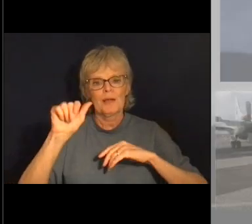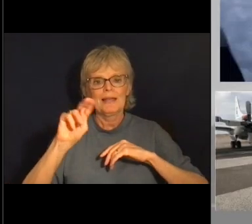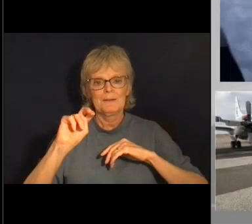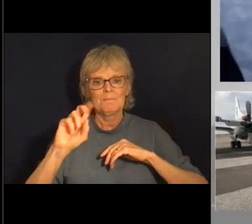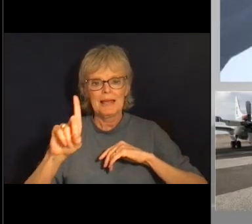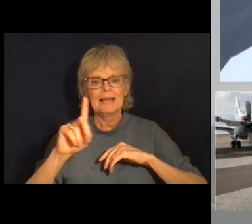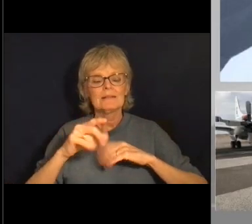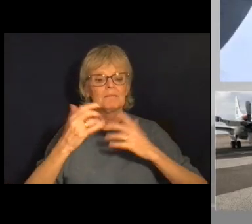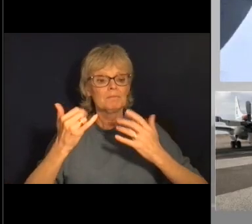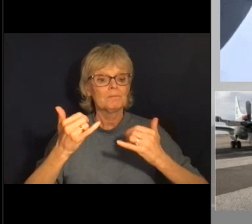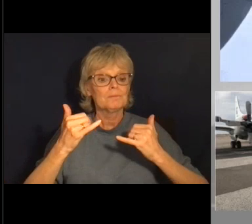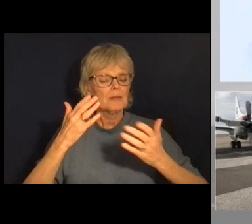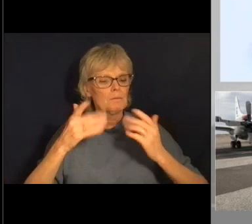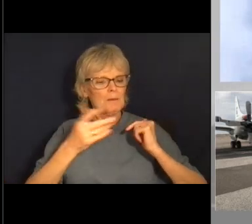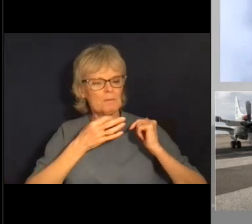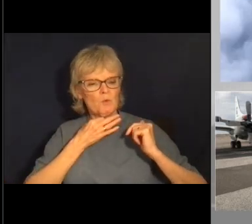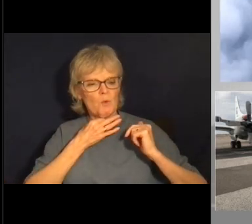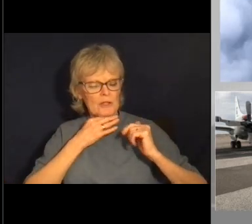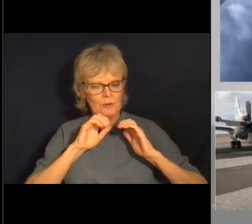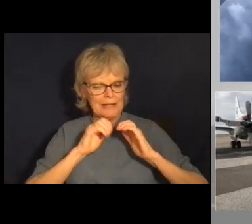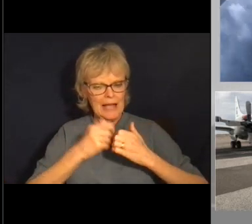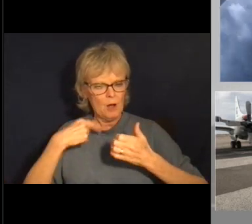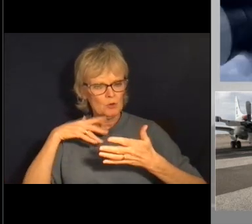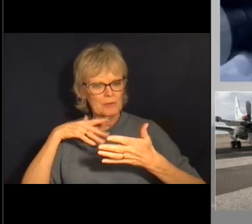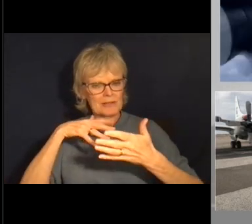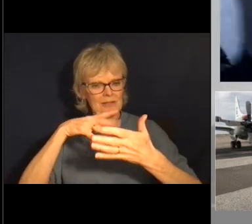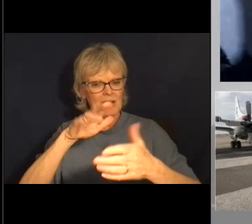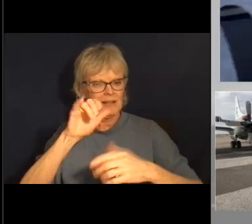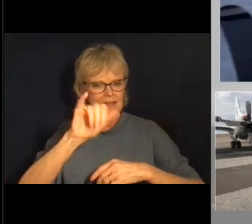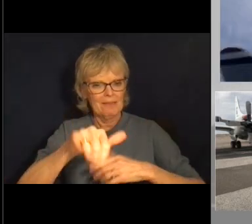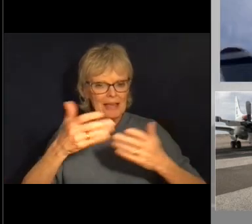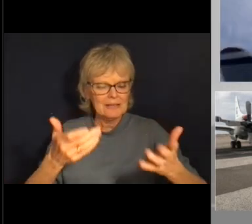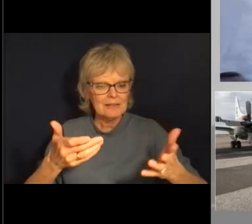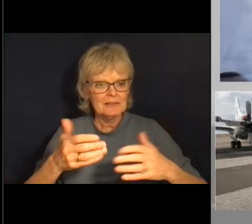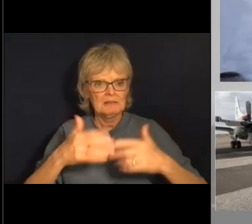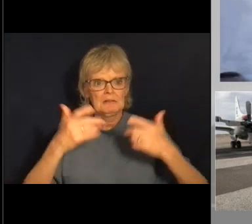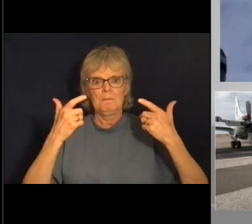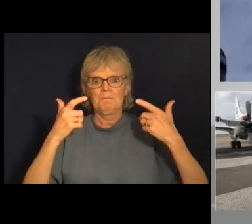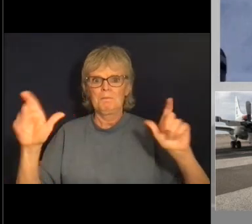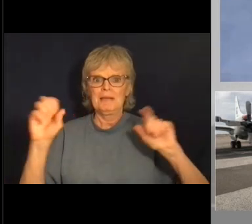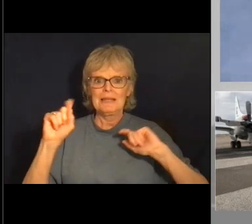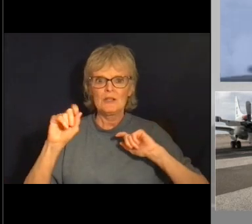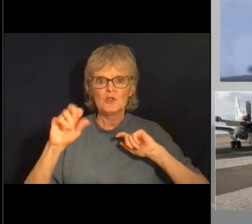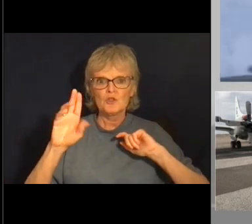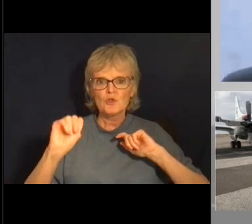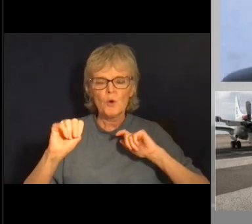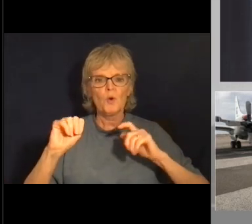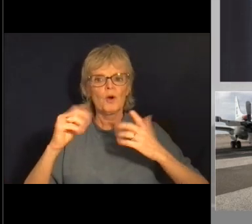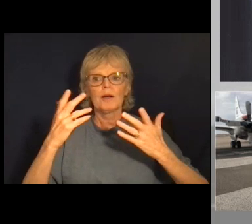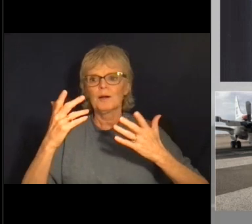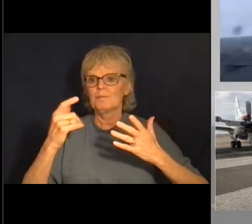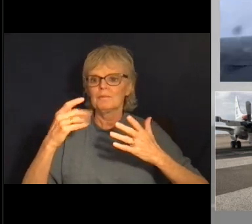Now you might be wondering, how do we study something like this? I mean, this is this big storm. And it spends most of its time out over the open ocean.